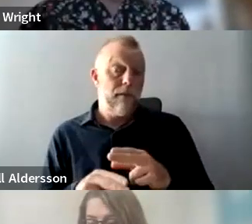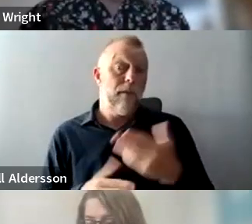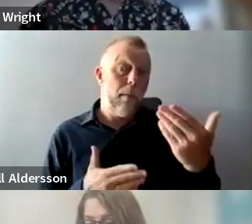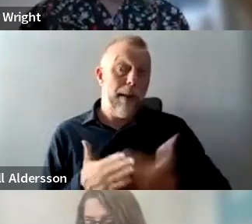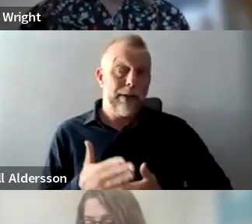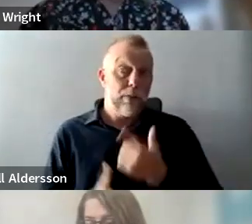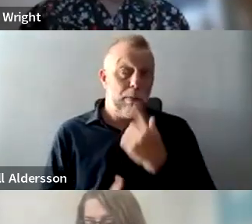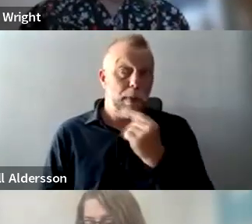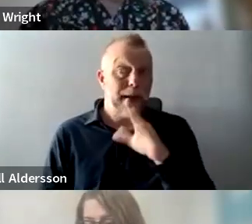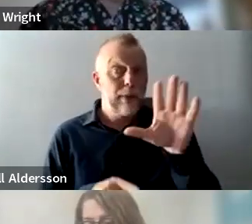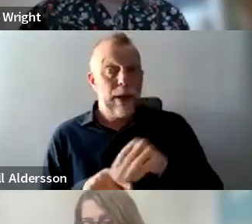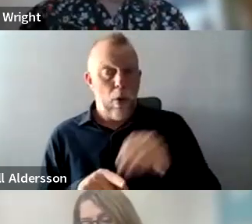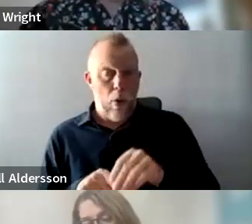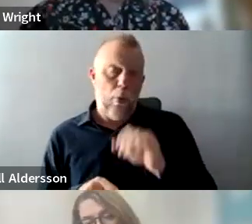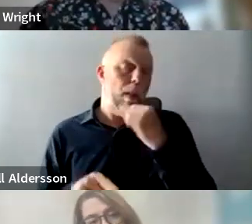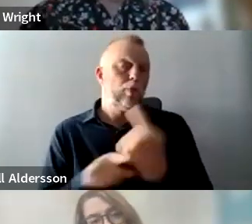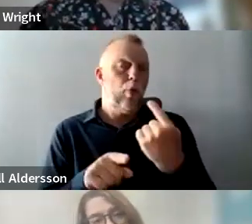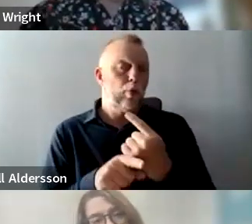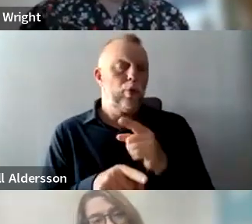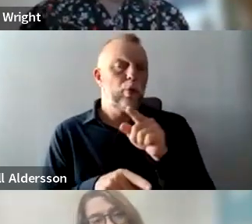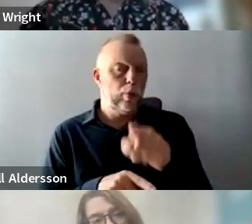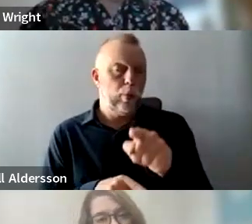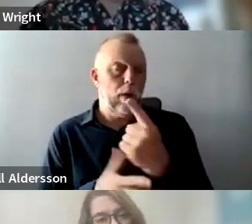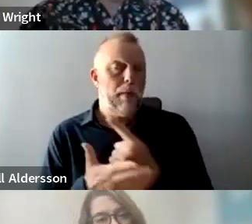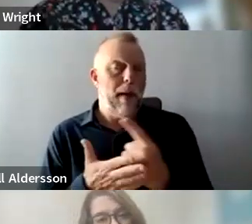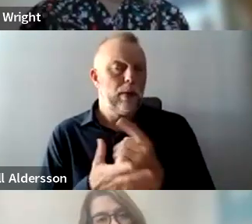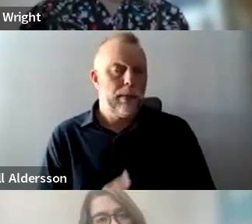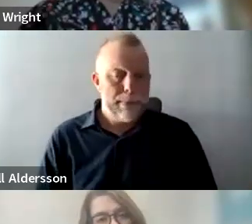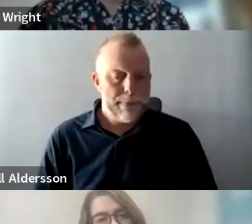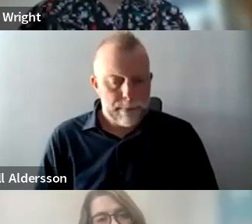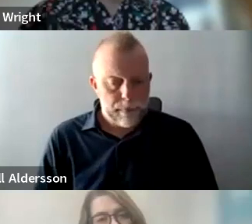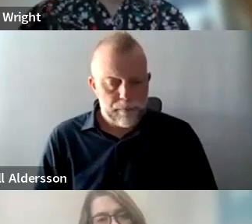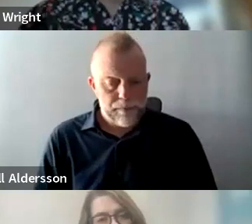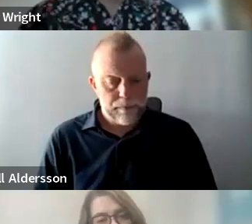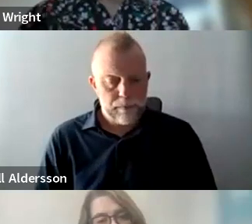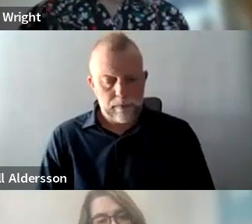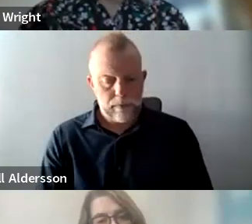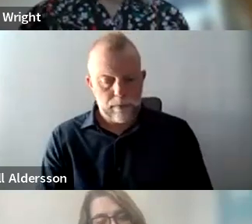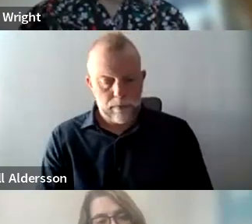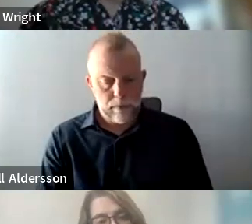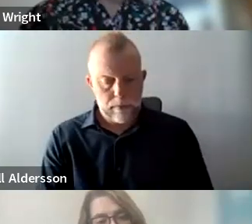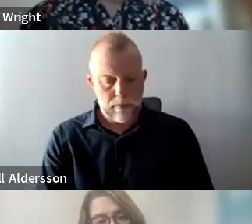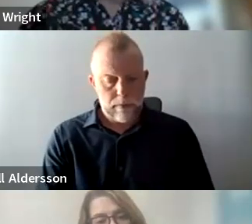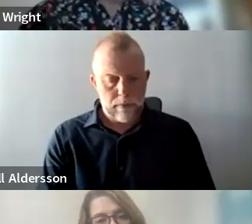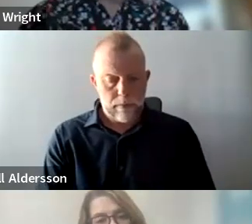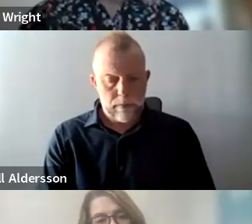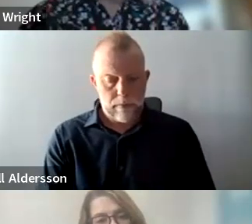download this, there's something we'll speak to Sim about, our web developer. So hopefully if it's something we can do, that'd be great.